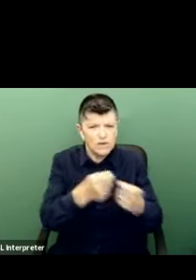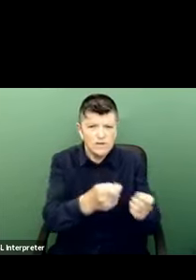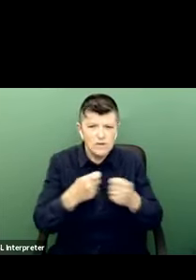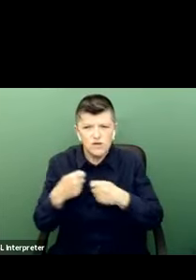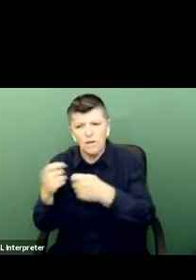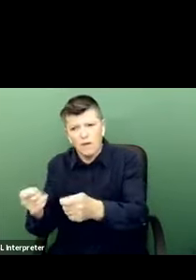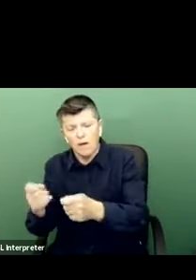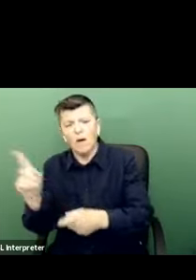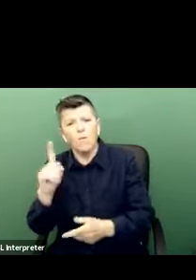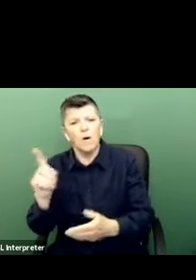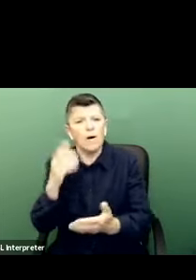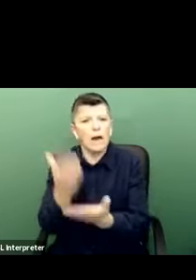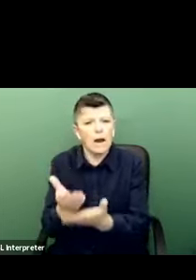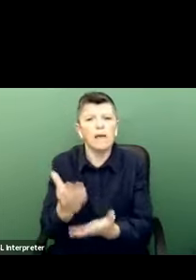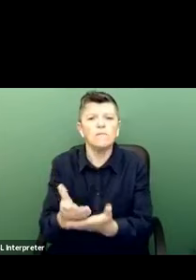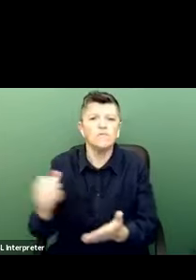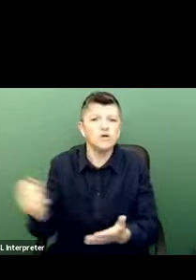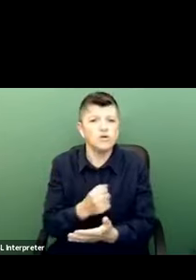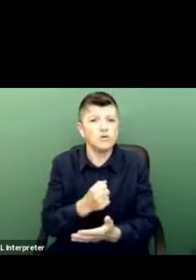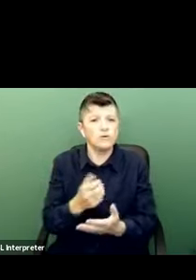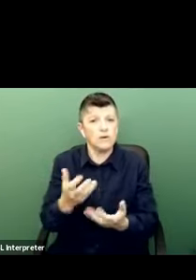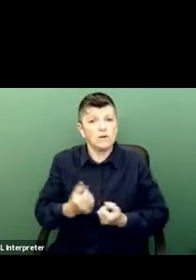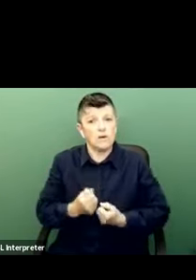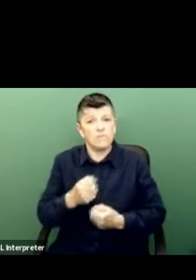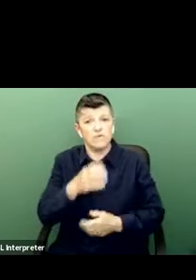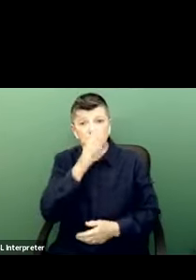nonsense. Bentham